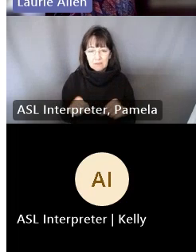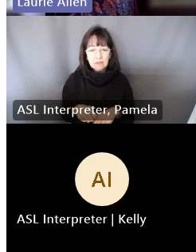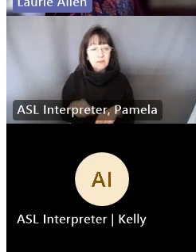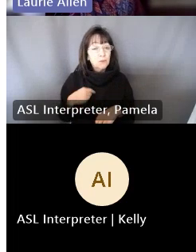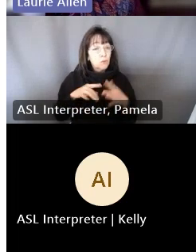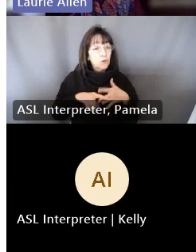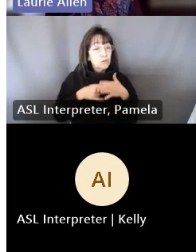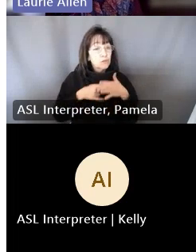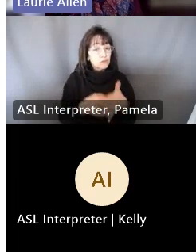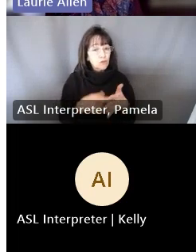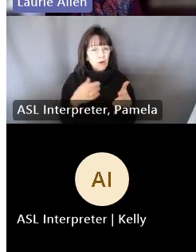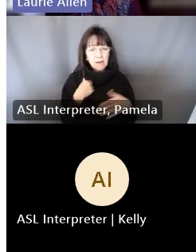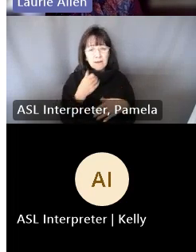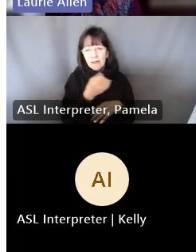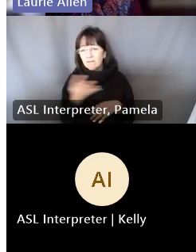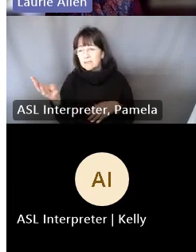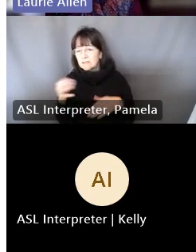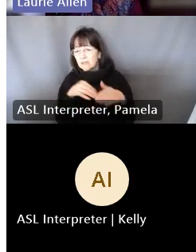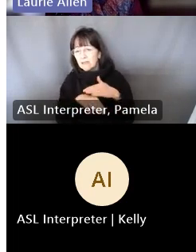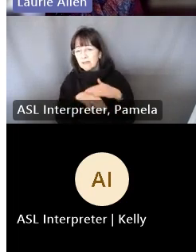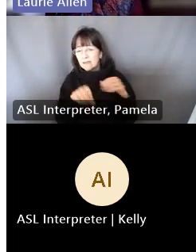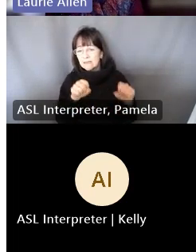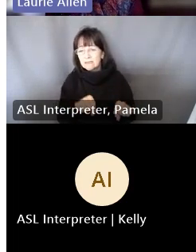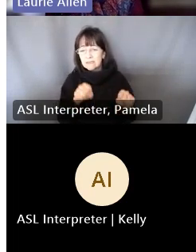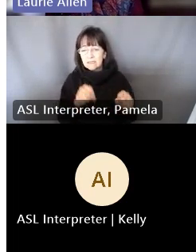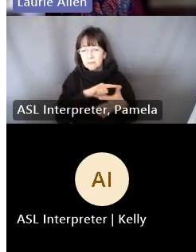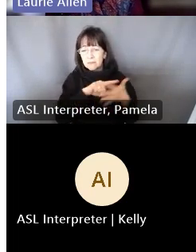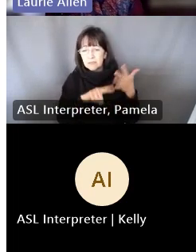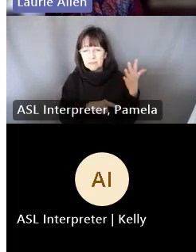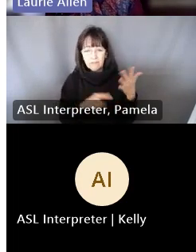we've got several accessibility features that are available for you. Jordyn mentioned live captioning.